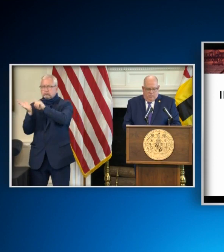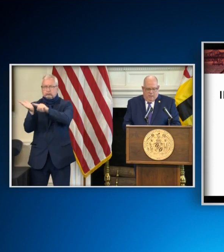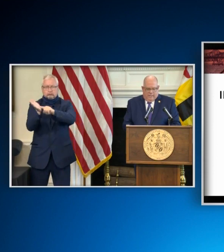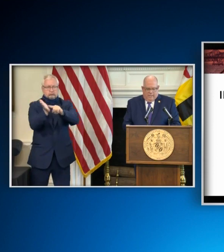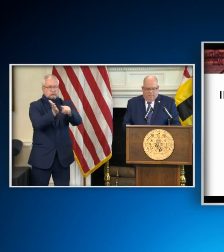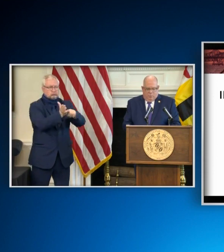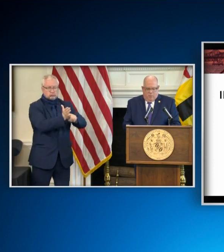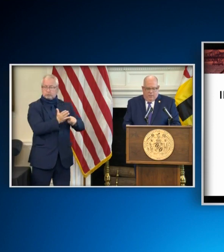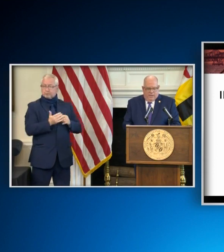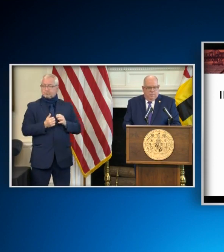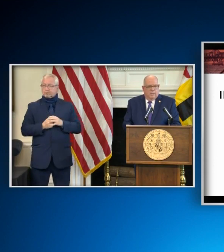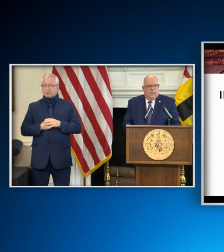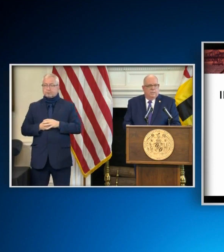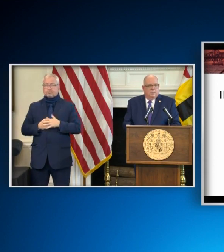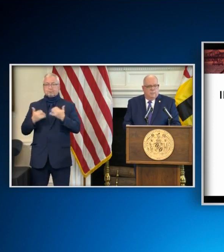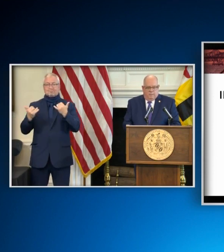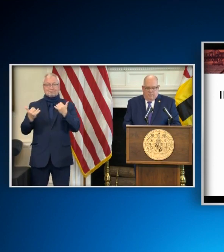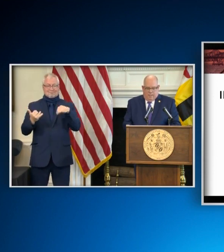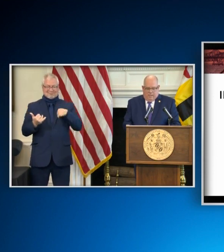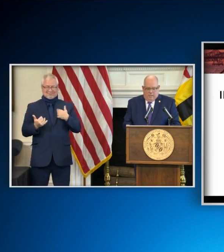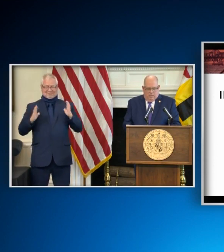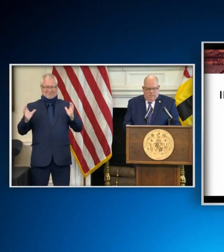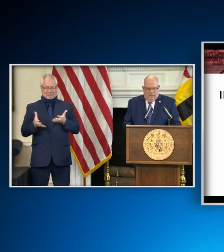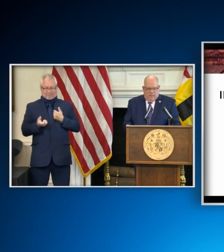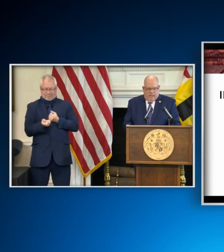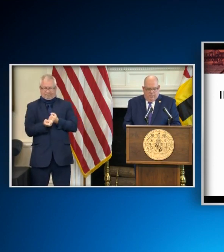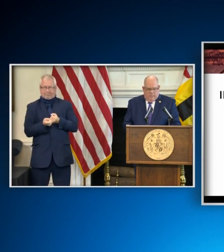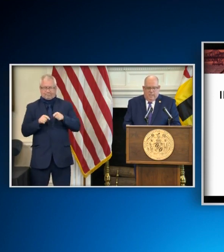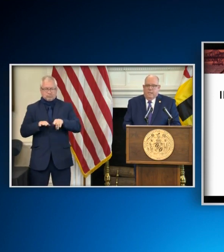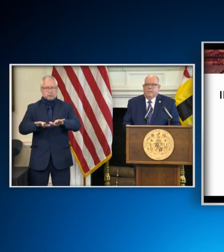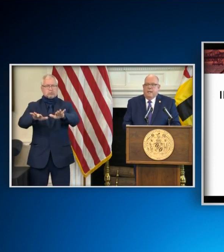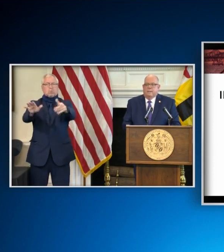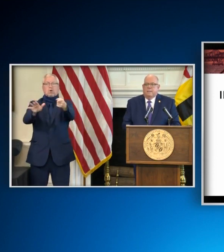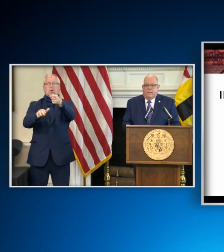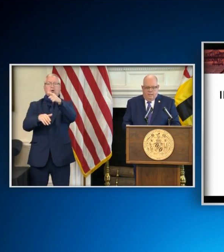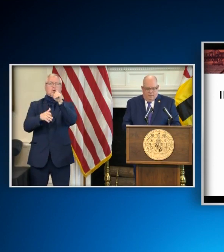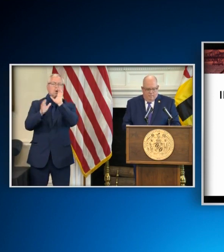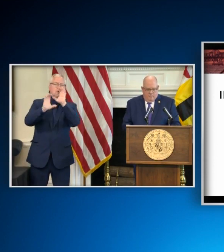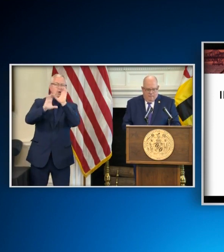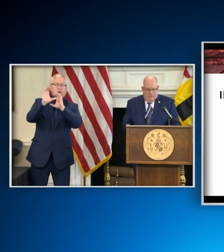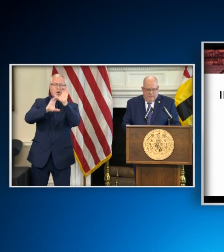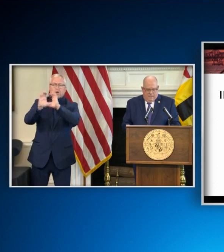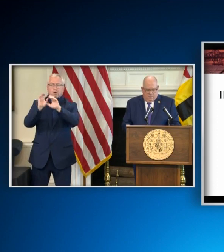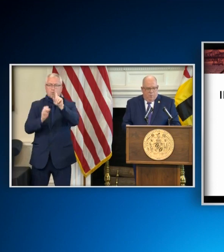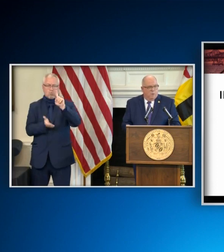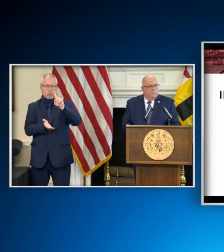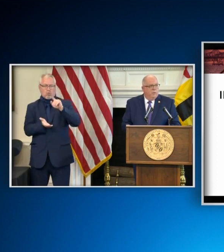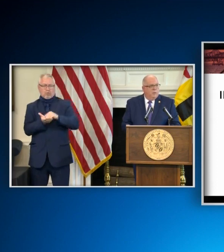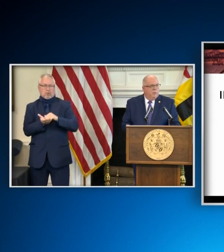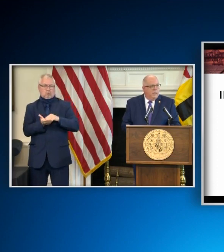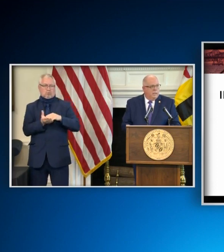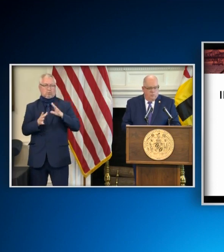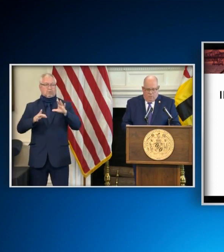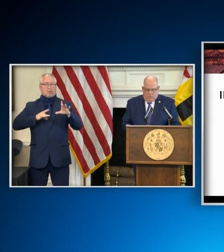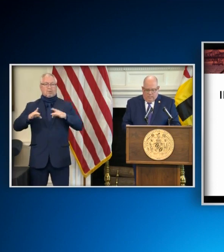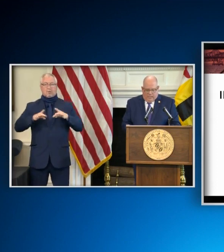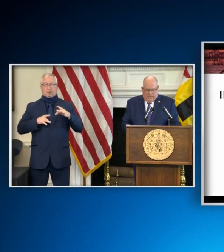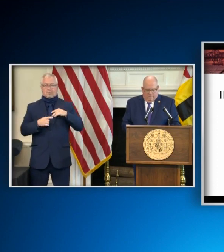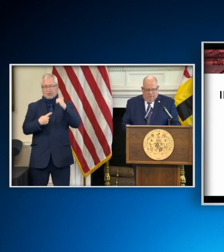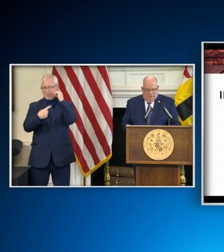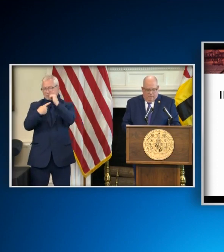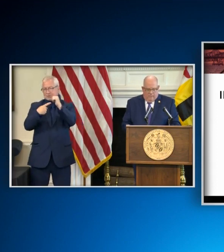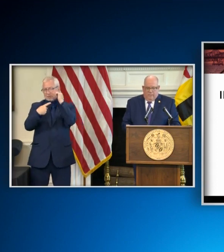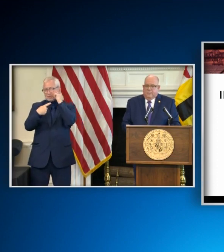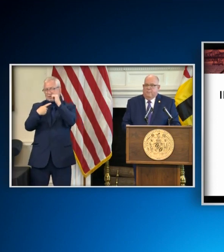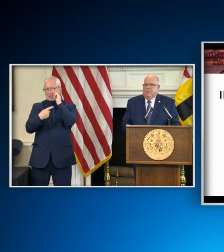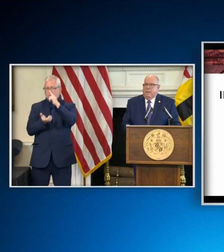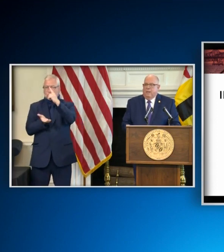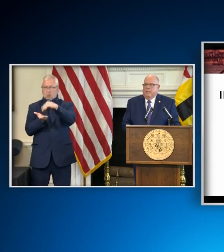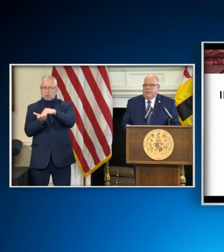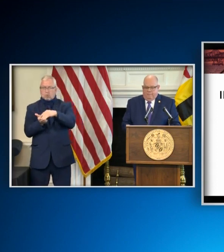MARYLAND IS CURRENTLY ABLE TO ASSESSED LOCAL OFFICIALS AND TRACKING UP TO 1000 CASES AND 10,000 CONTACTS DAILY.